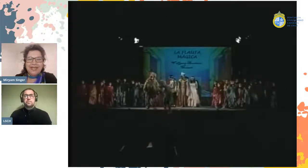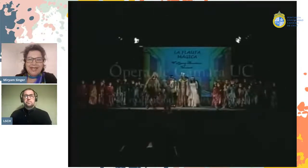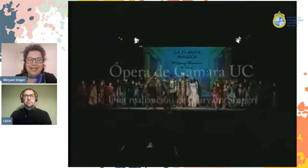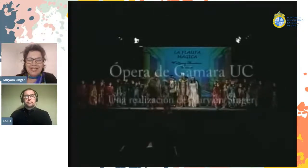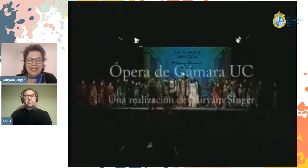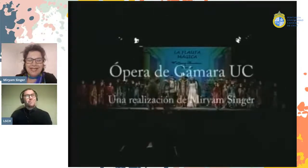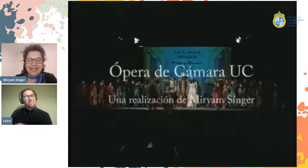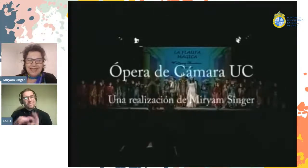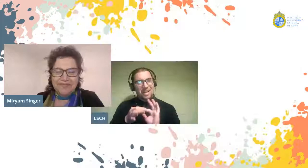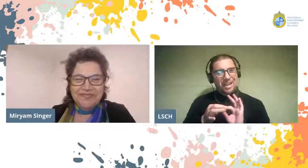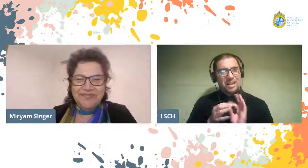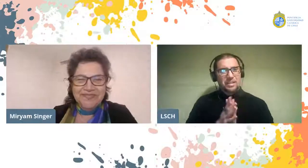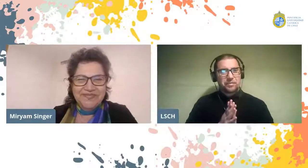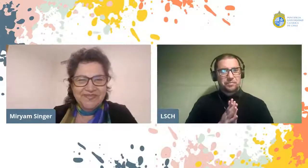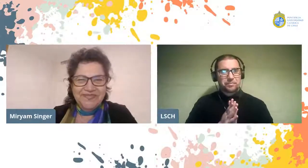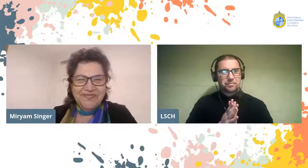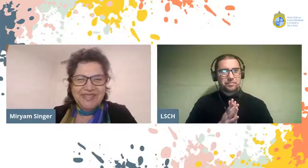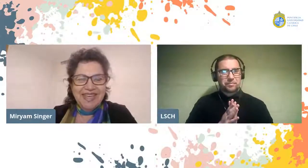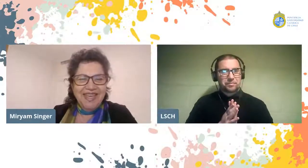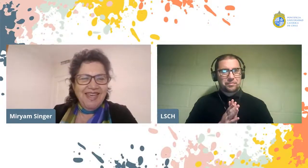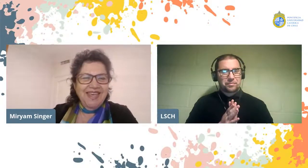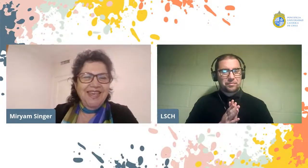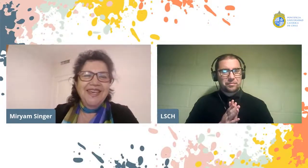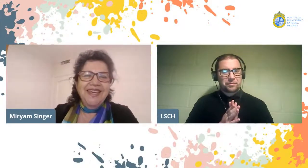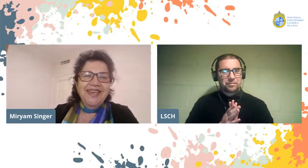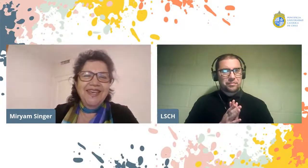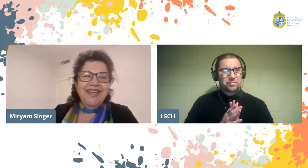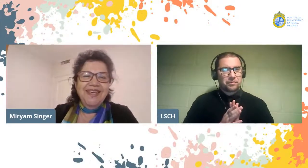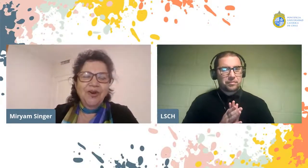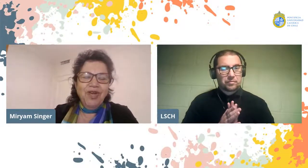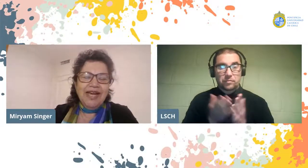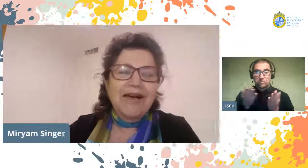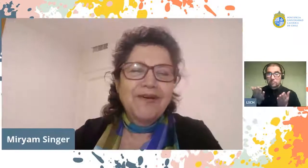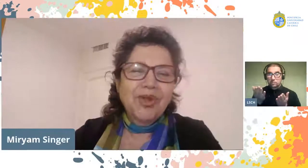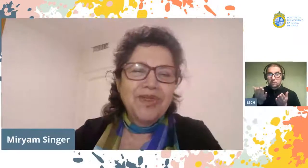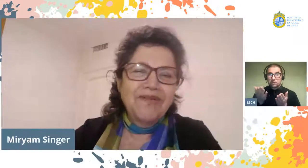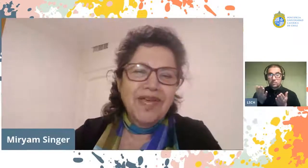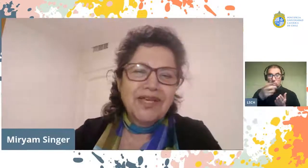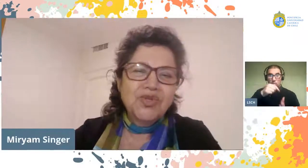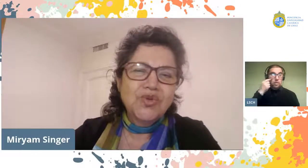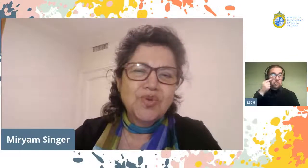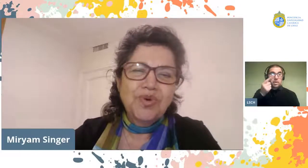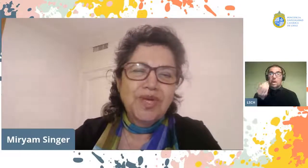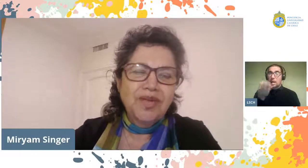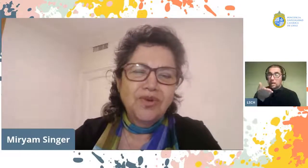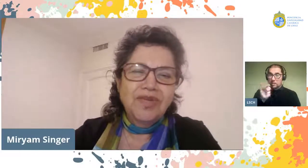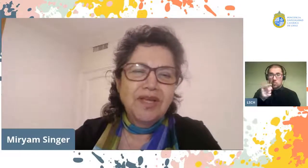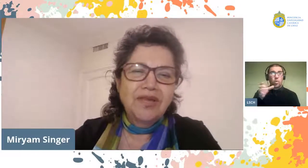Thank you very much, Gina. What we have just seen is a group of children